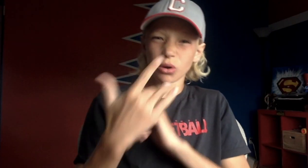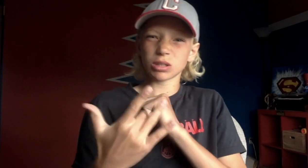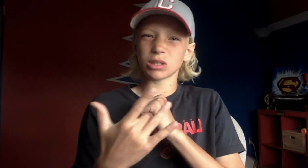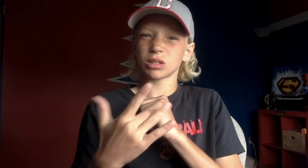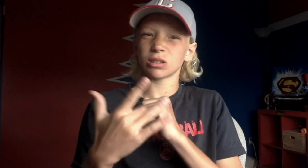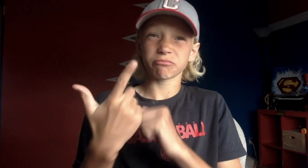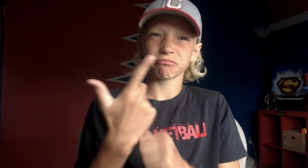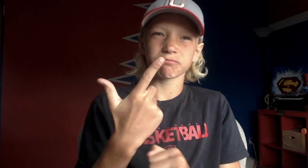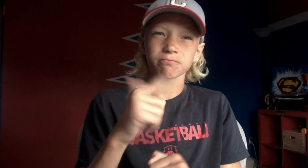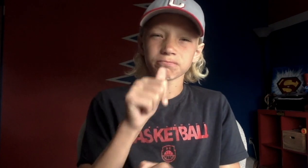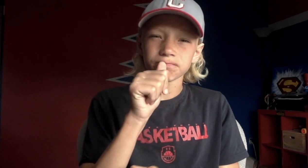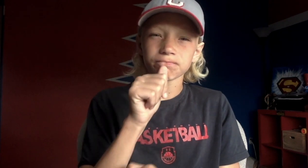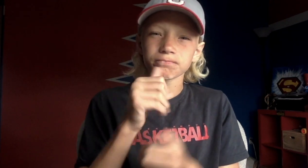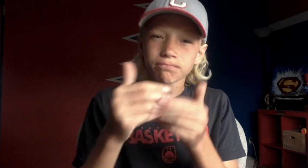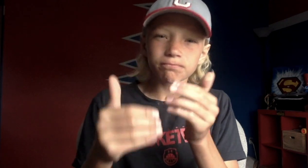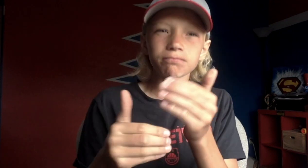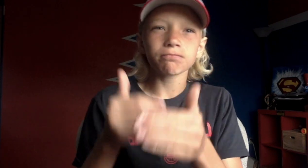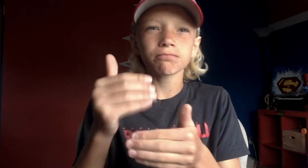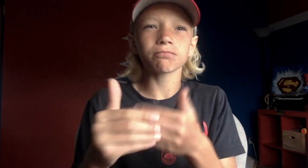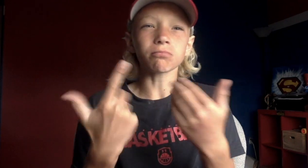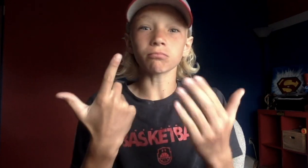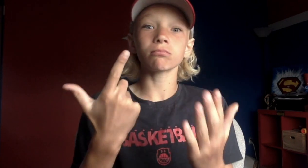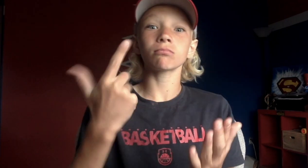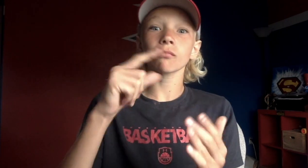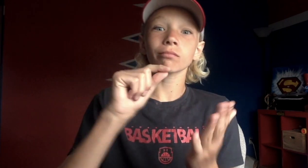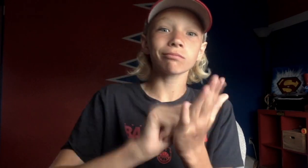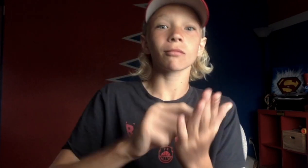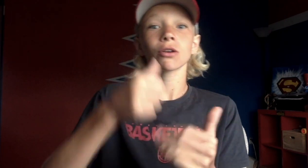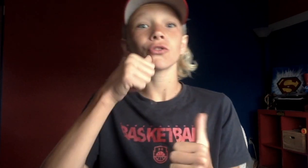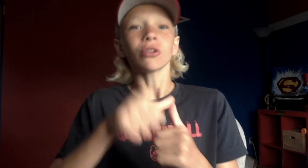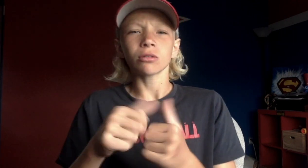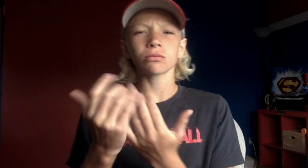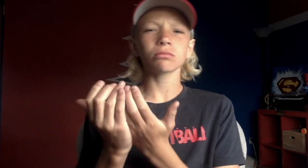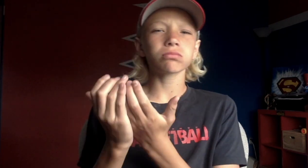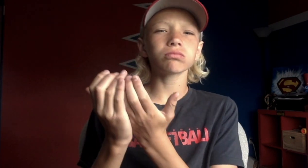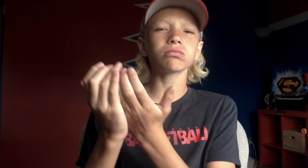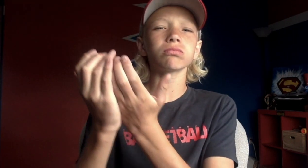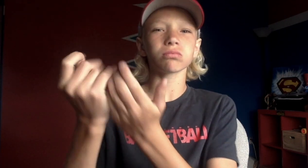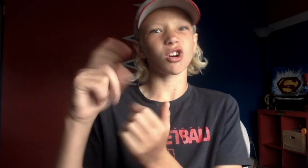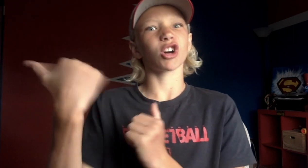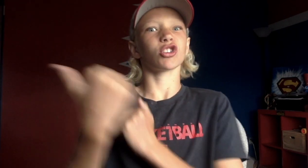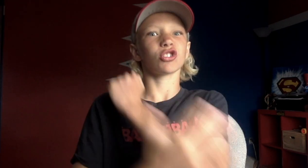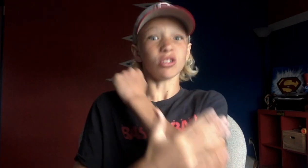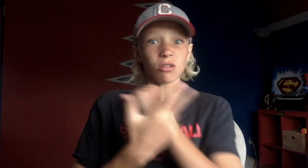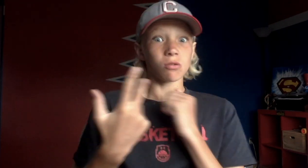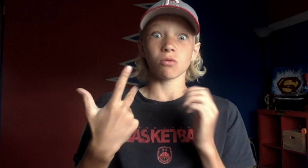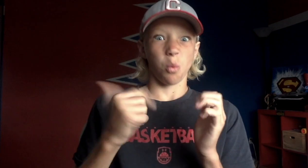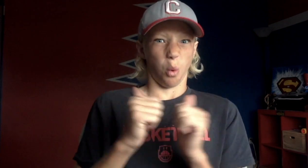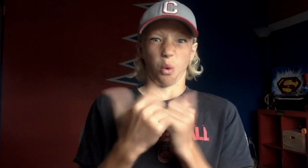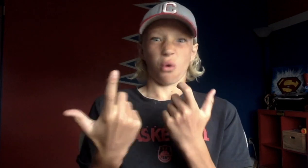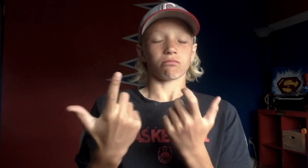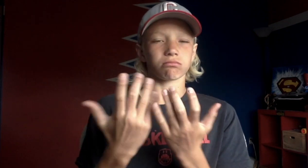no technology 0 technology and they they were able to get through it. Writing letters and then having those